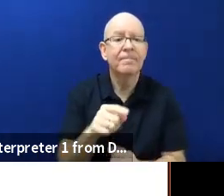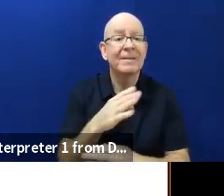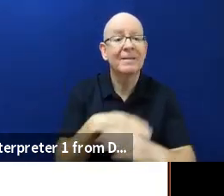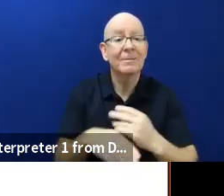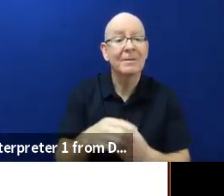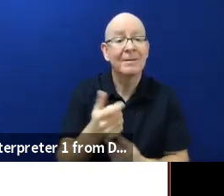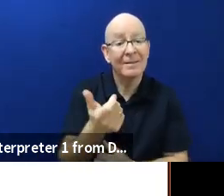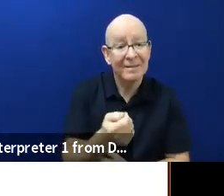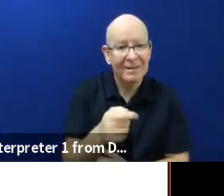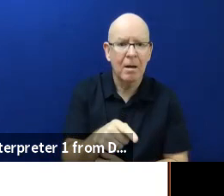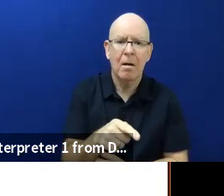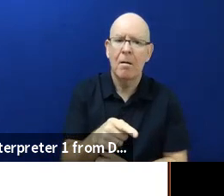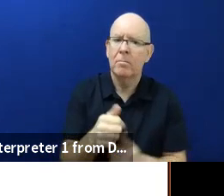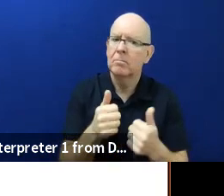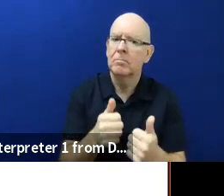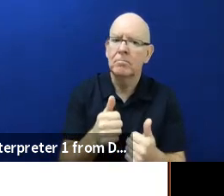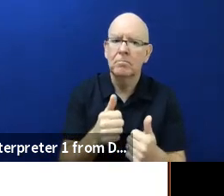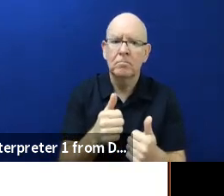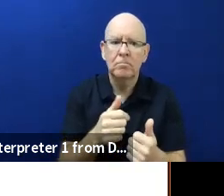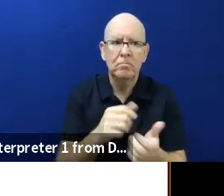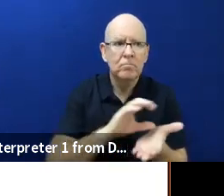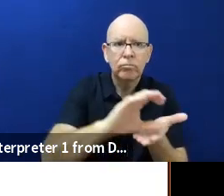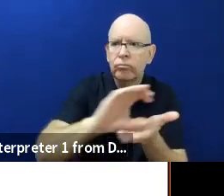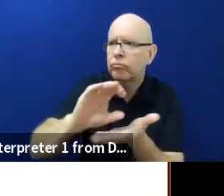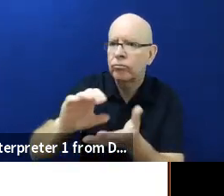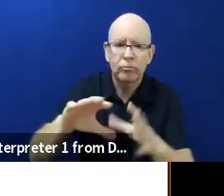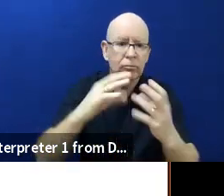as detailed in the National Security Act which I will not go into detail today.